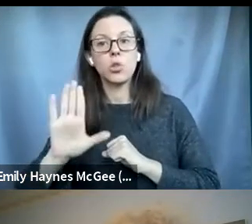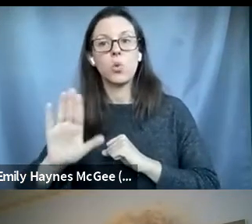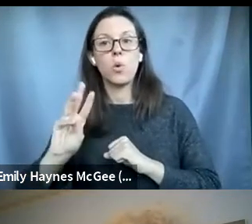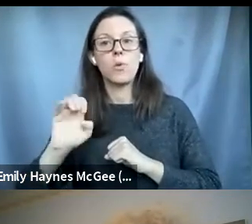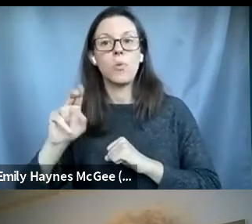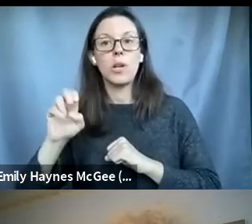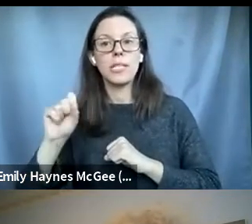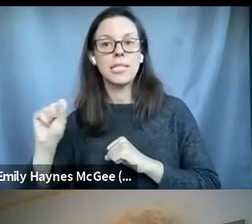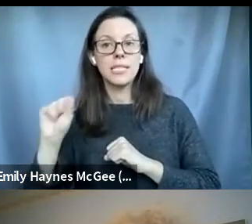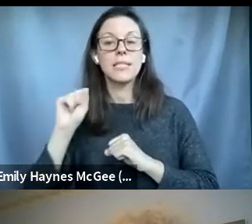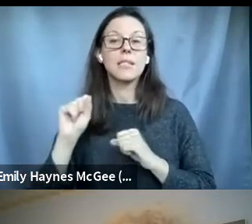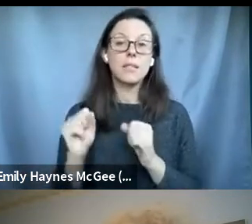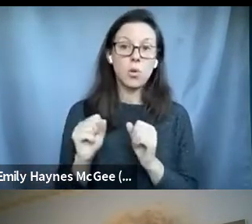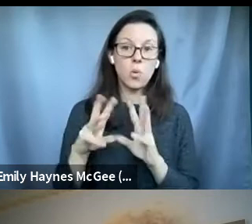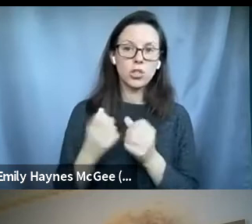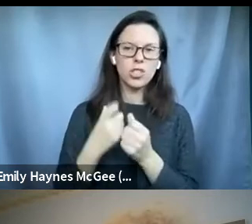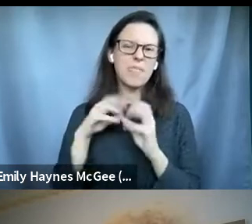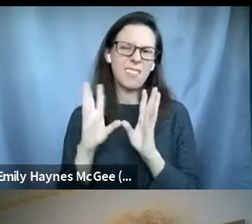held in MayÊ2020 at the Ying not lot.